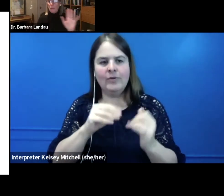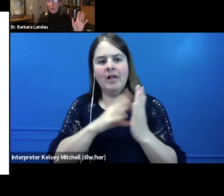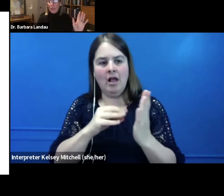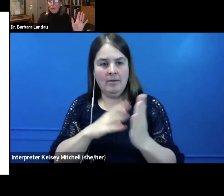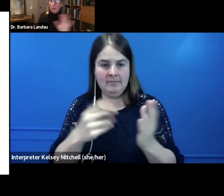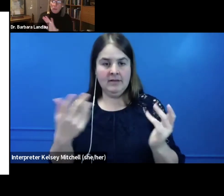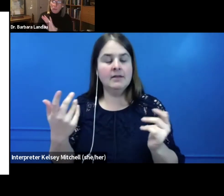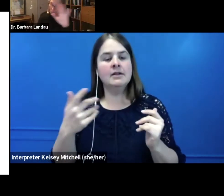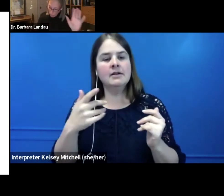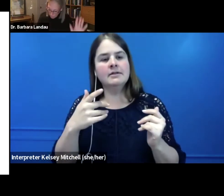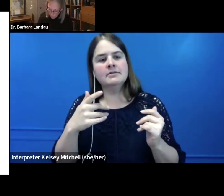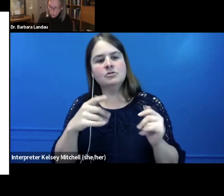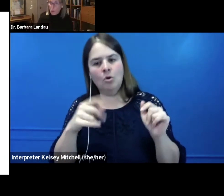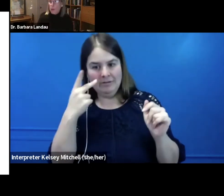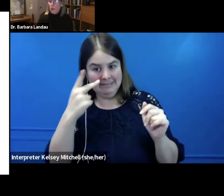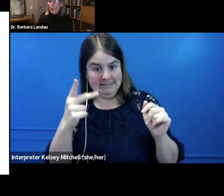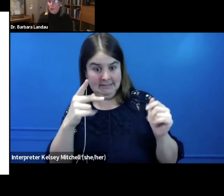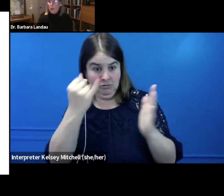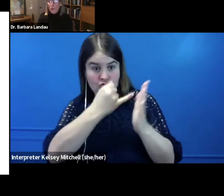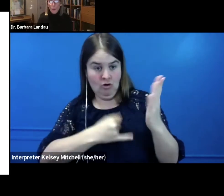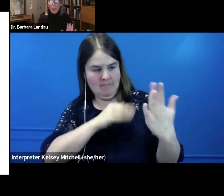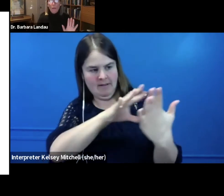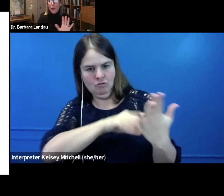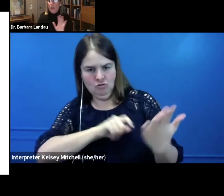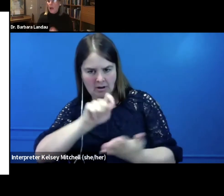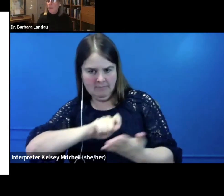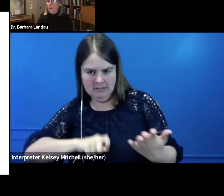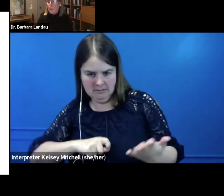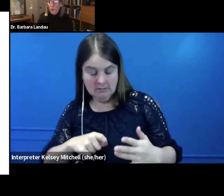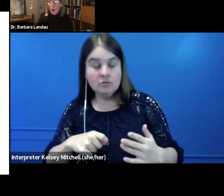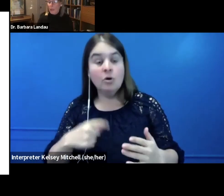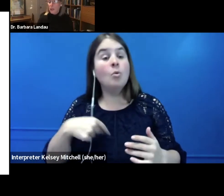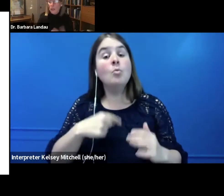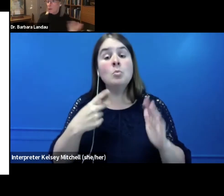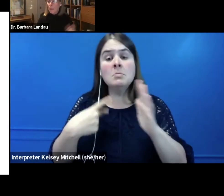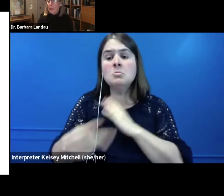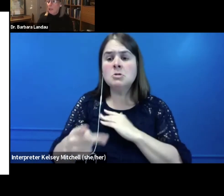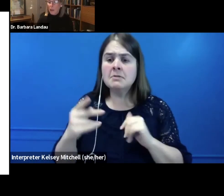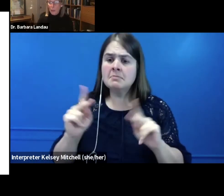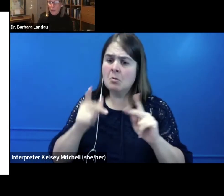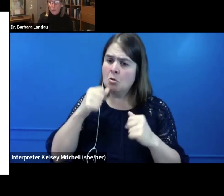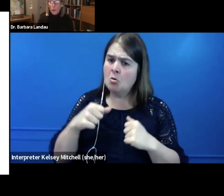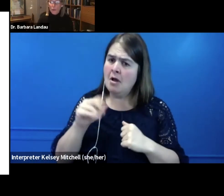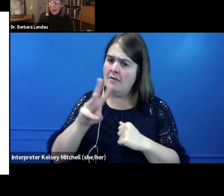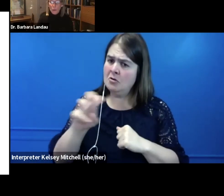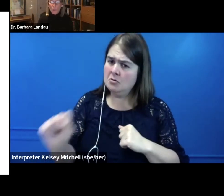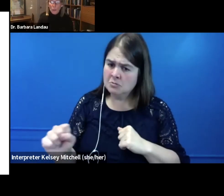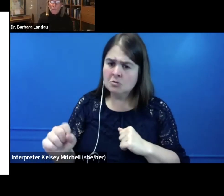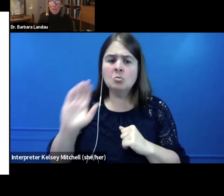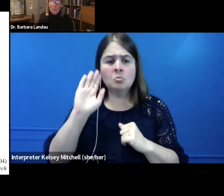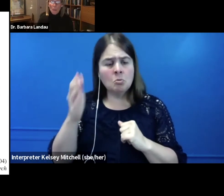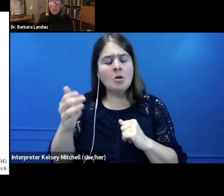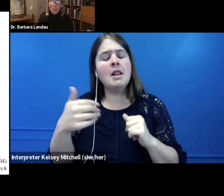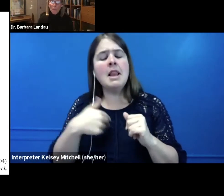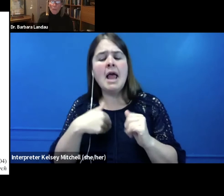that individuals with william syndrome will have very comparable drawings to typically developing four or